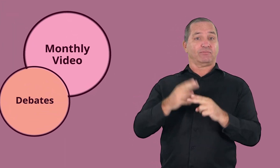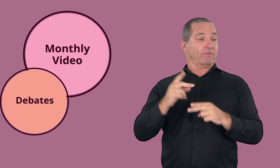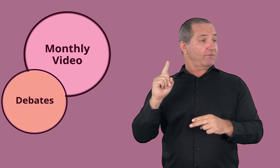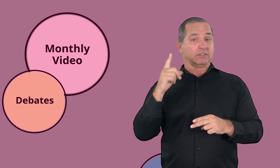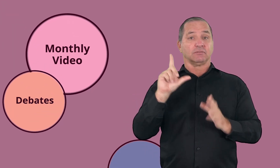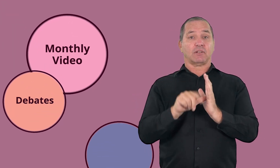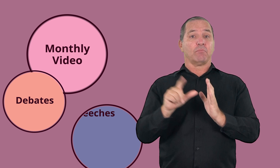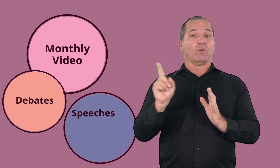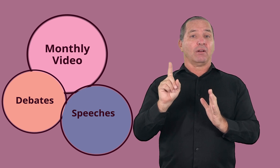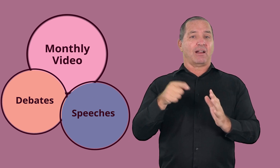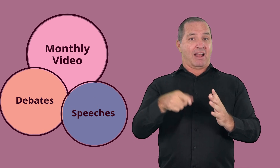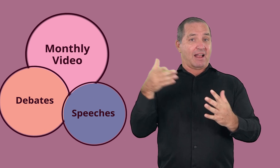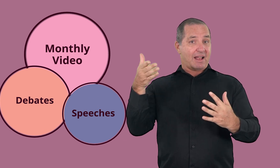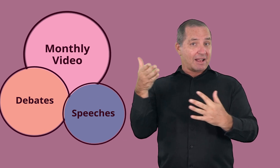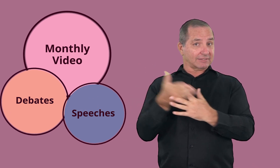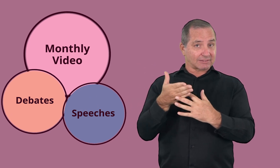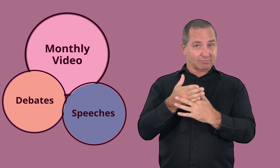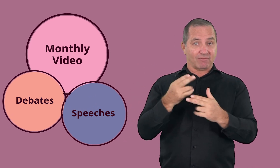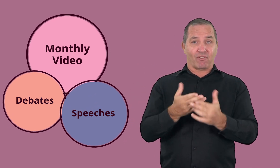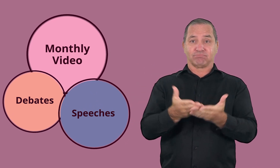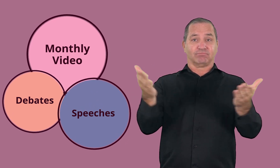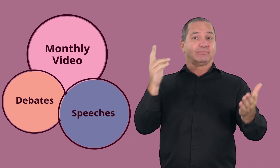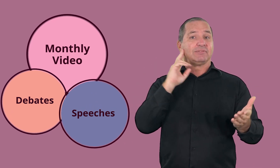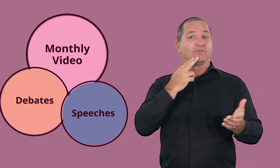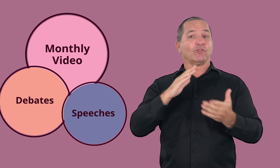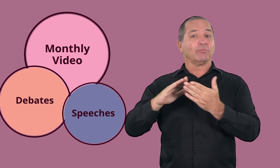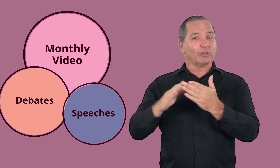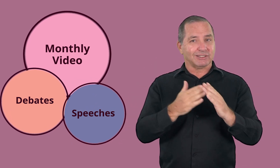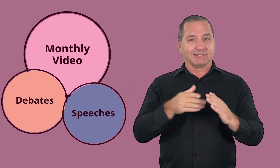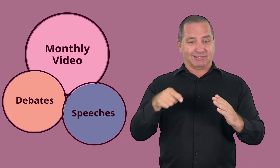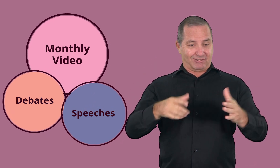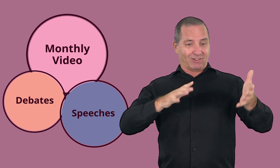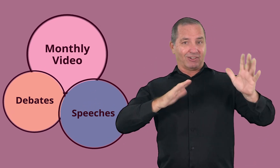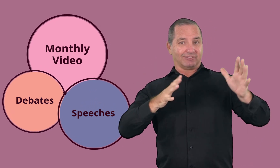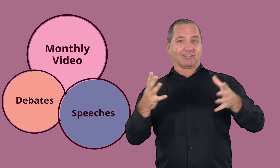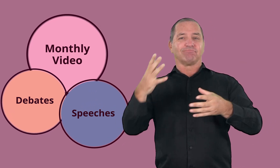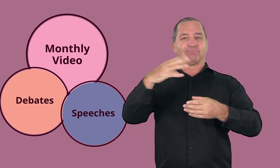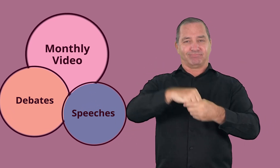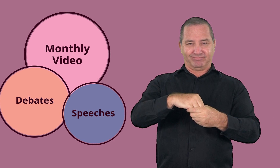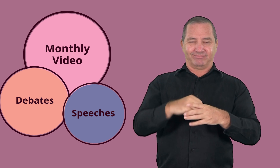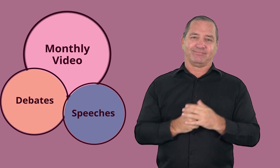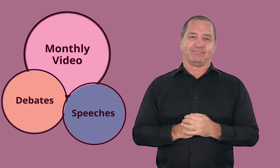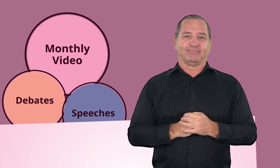that will for the first time be accessible to the Deaf community in Auslan.